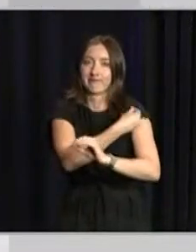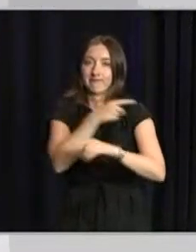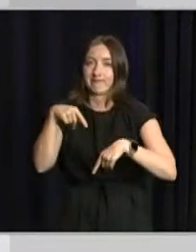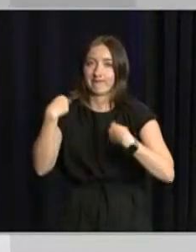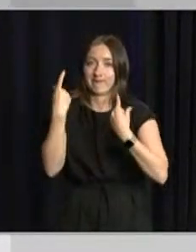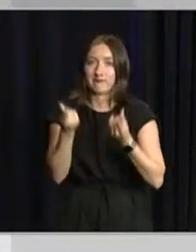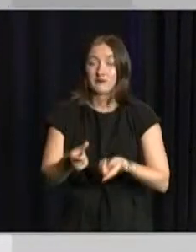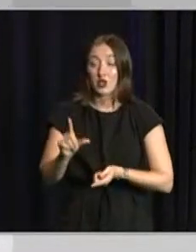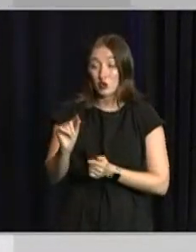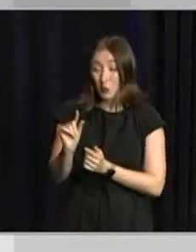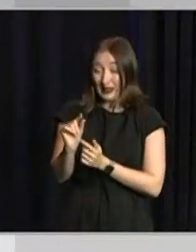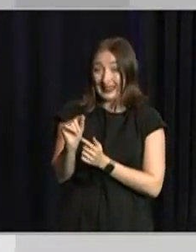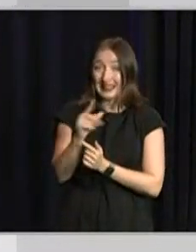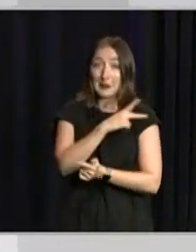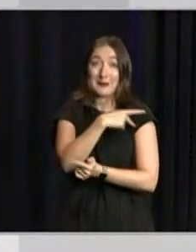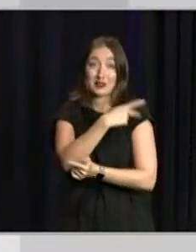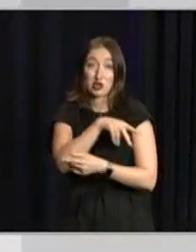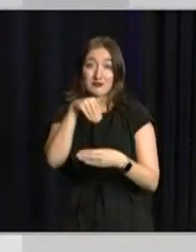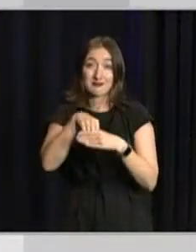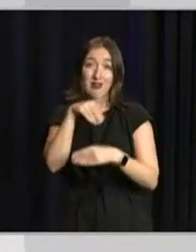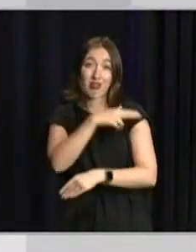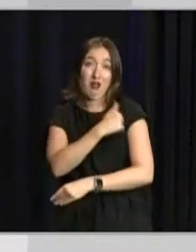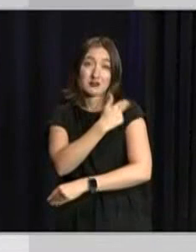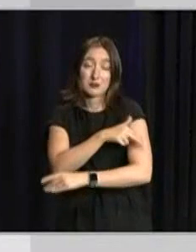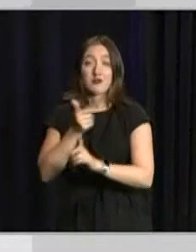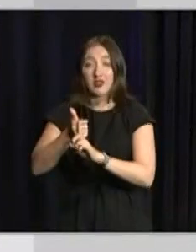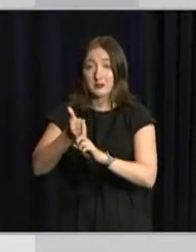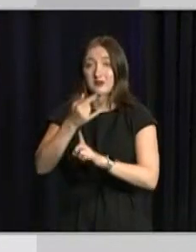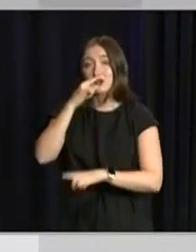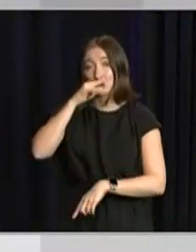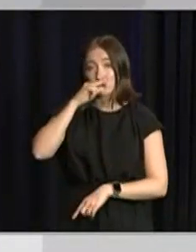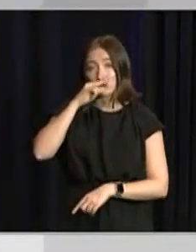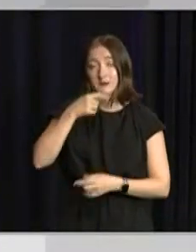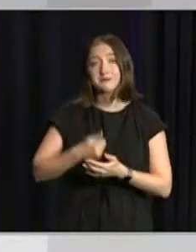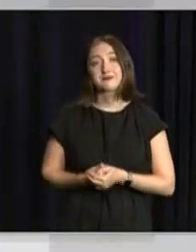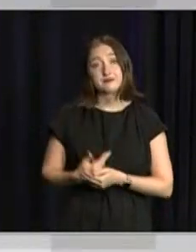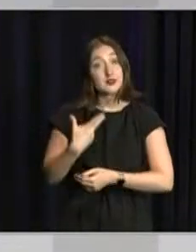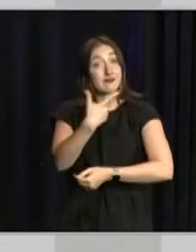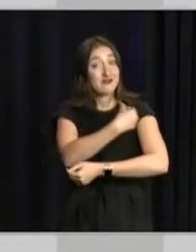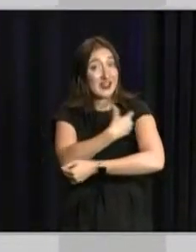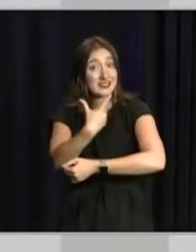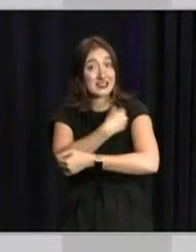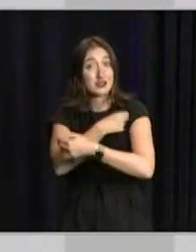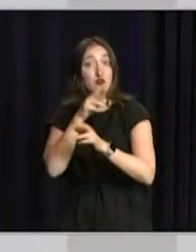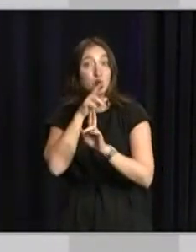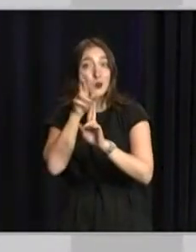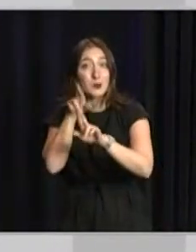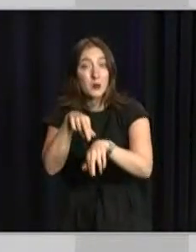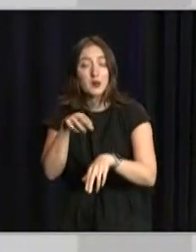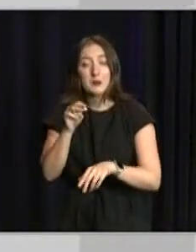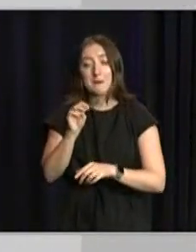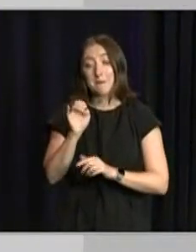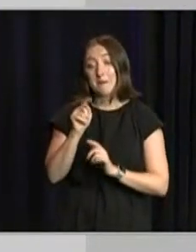are children so on our vaccination report metro health is continuing efforts to get people eligible